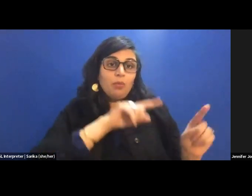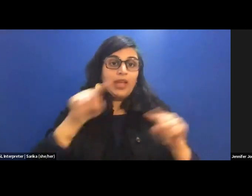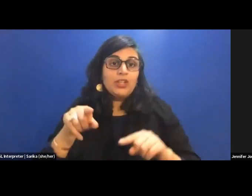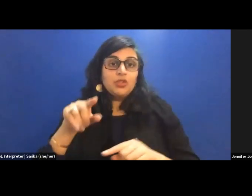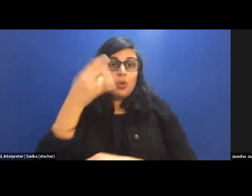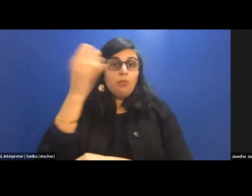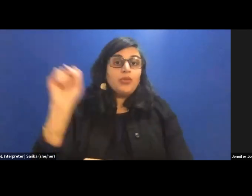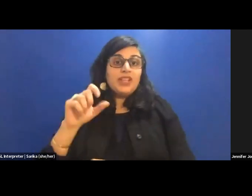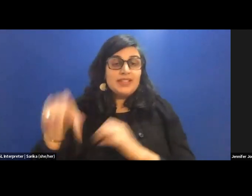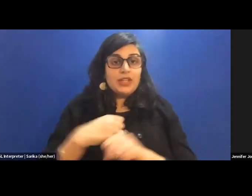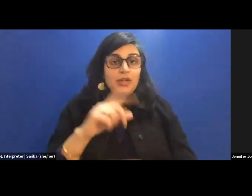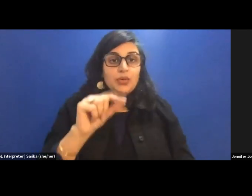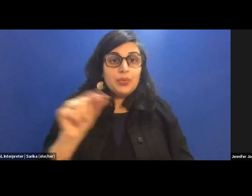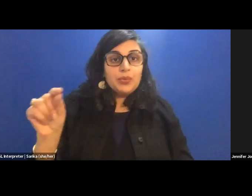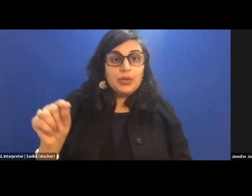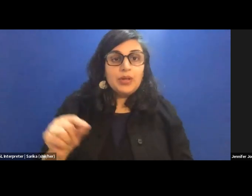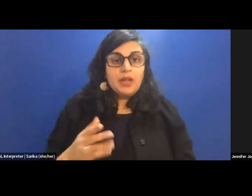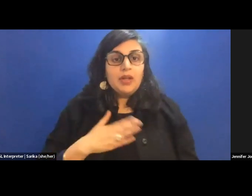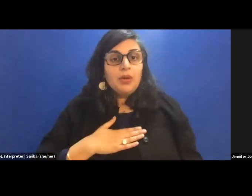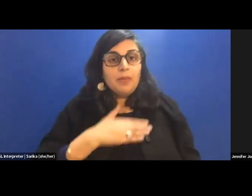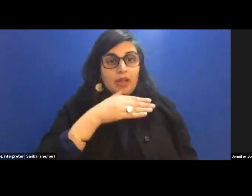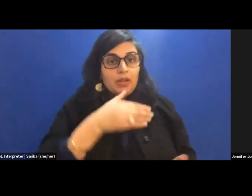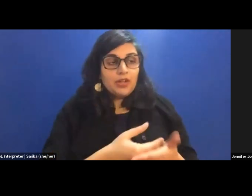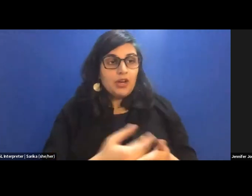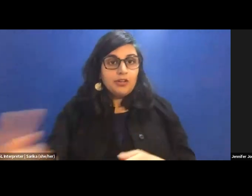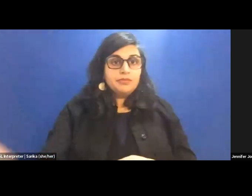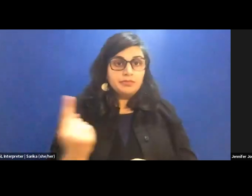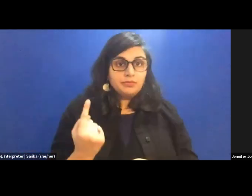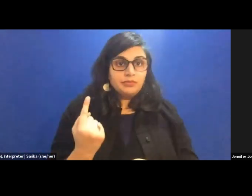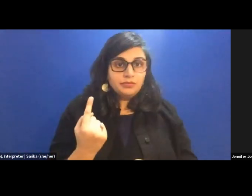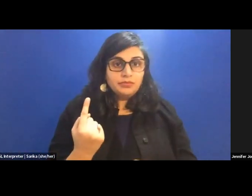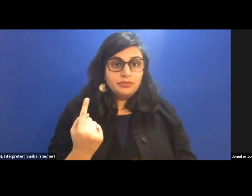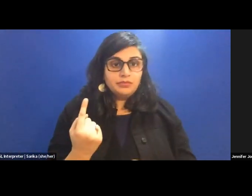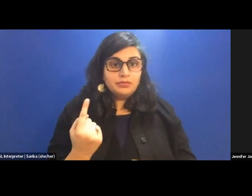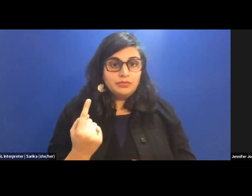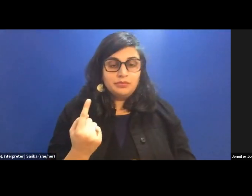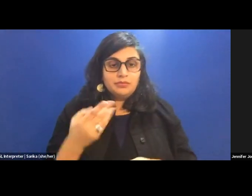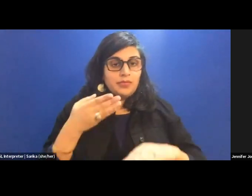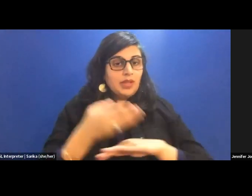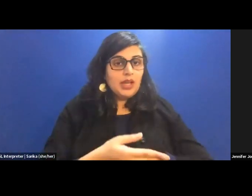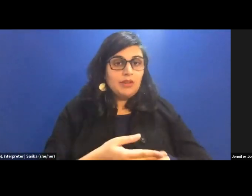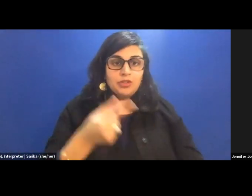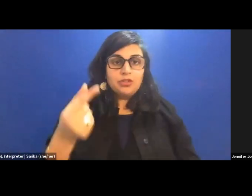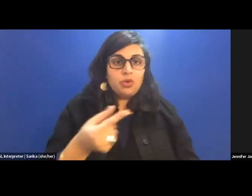here today to testify the experience that my daughter and I had when attending a protest in 2020. My